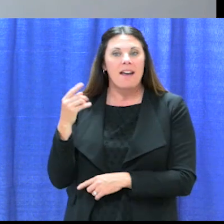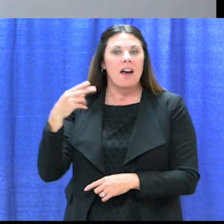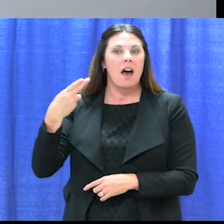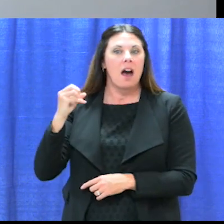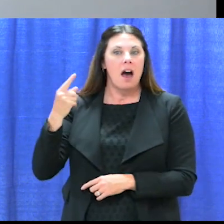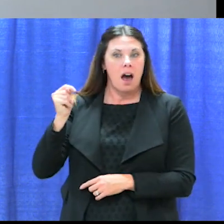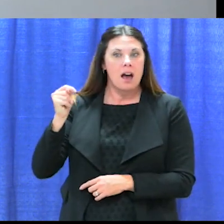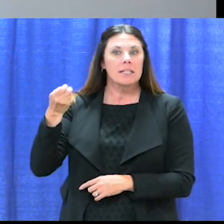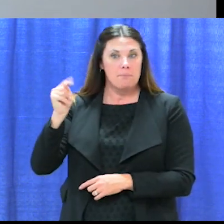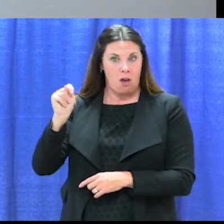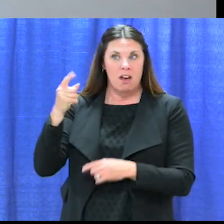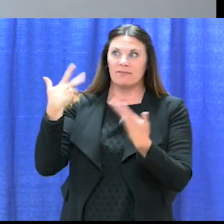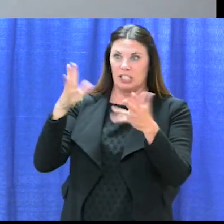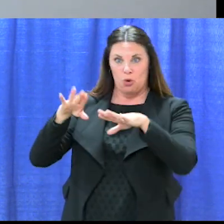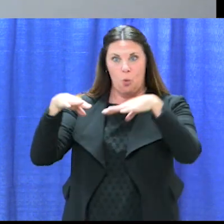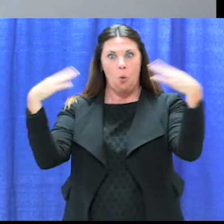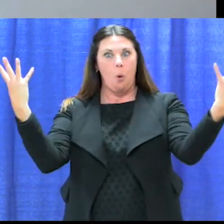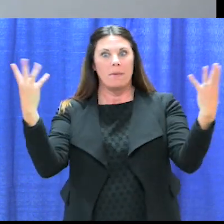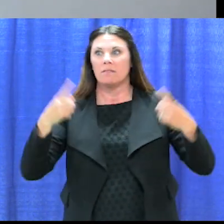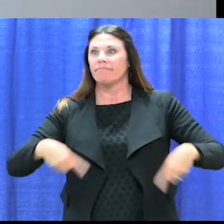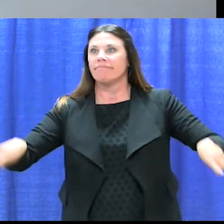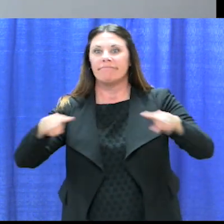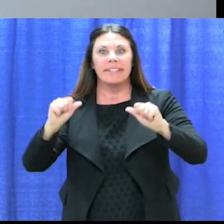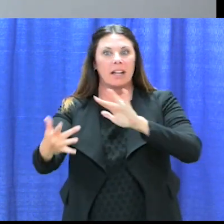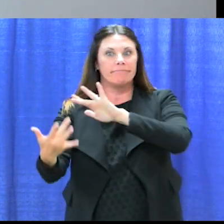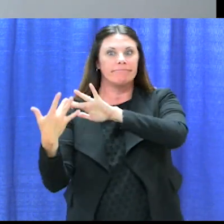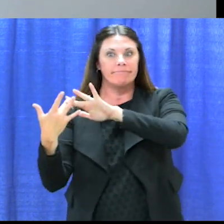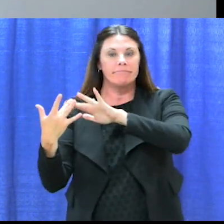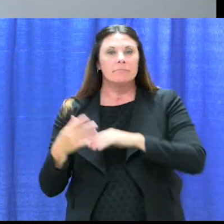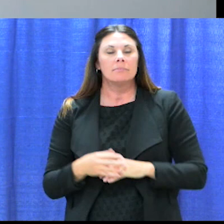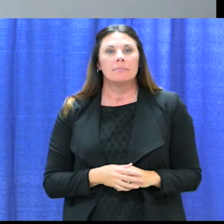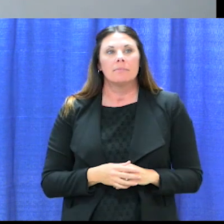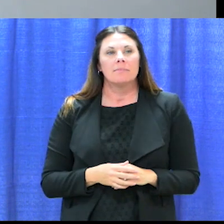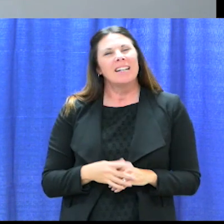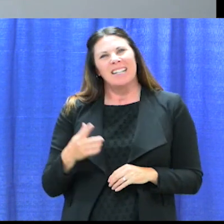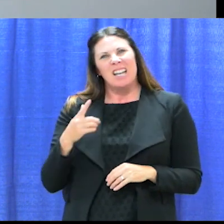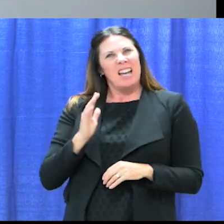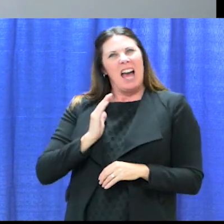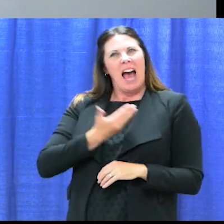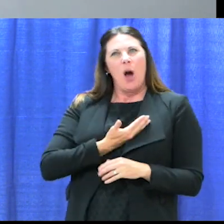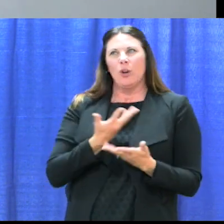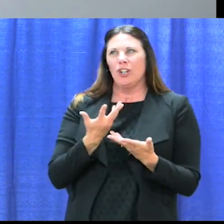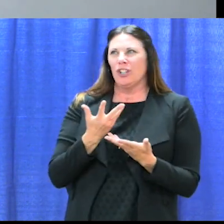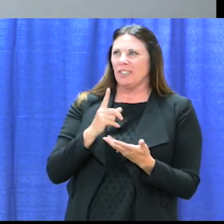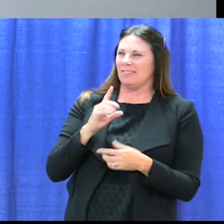And to number four we really don't have much of a rural area in our footprint but we last